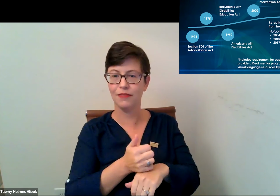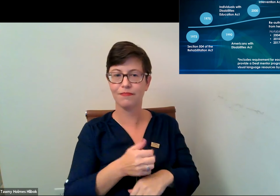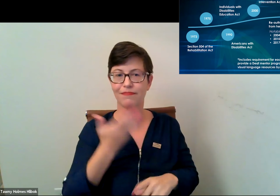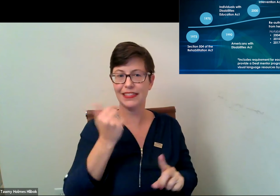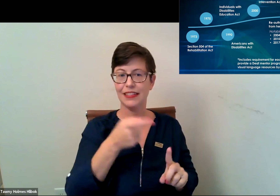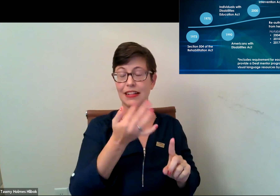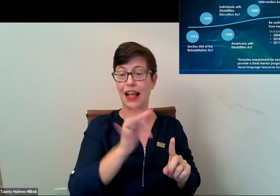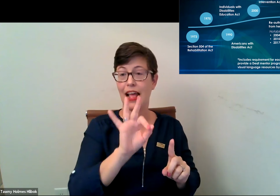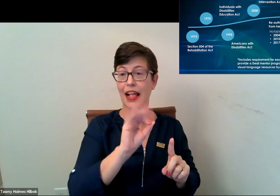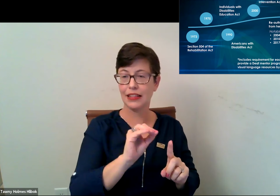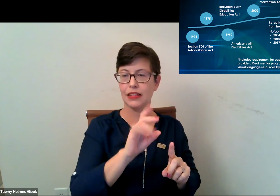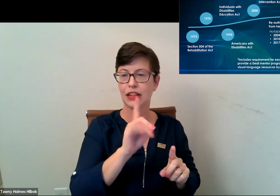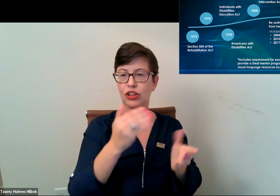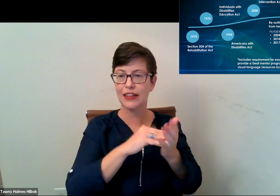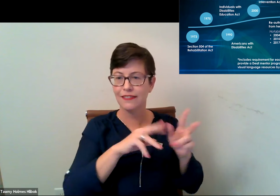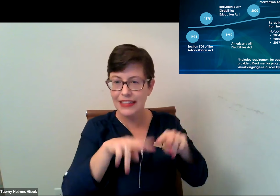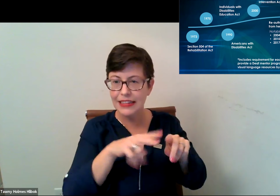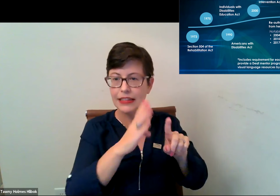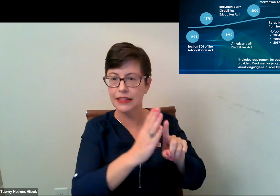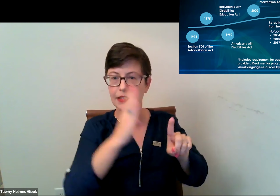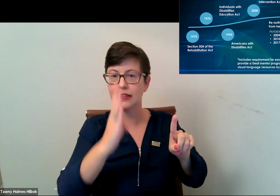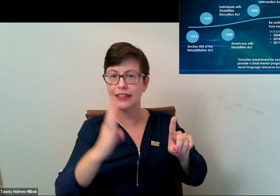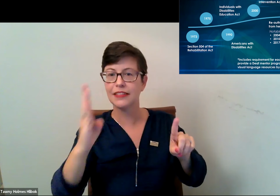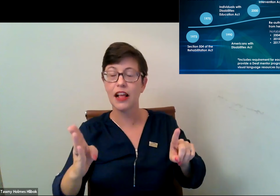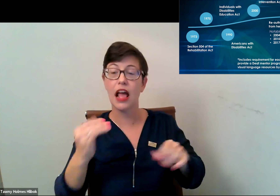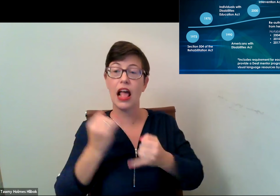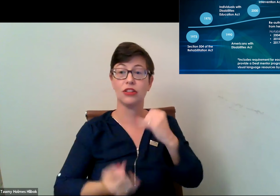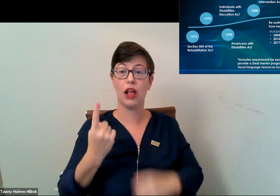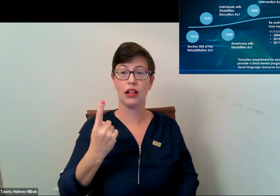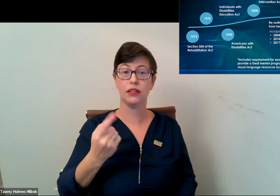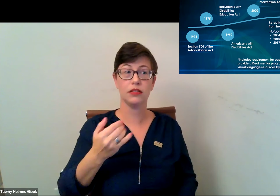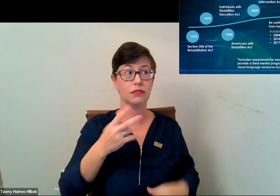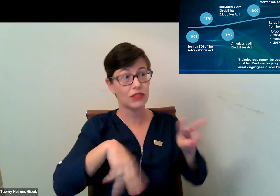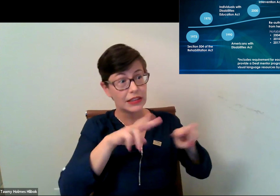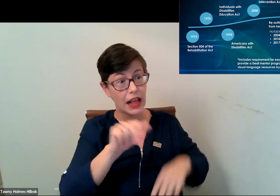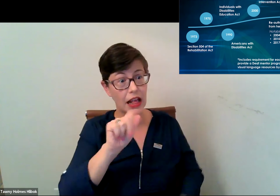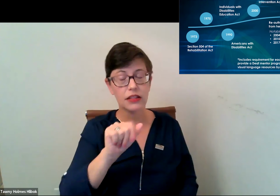notable reauthorization so in 1990 and the period going forward.